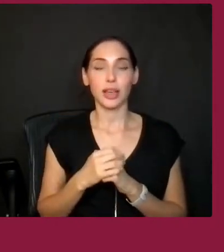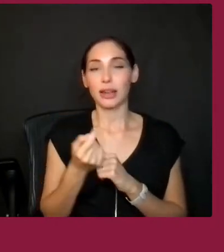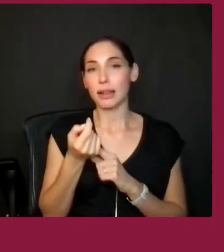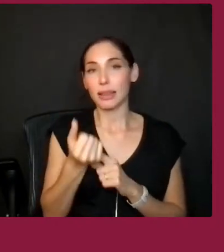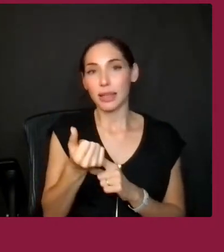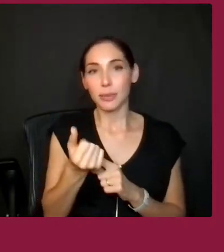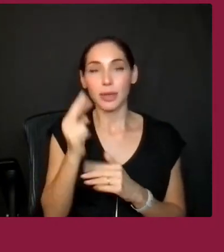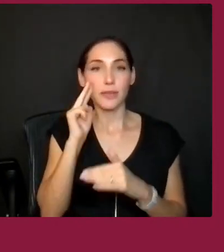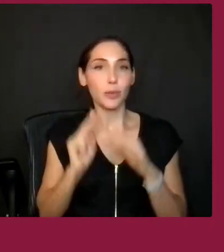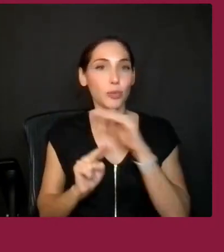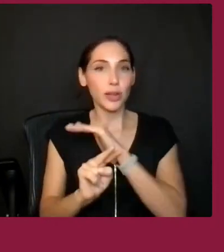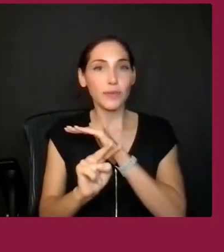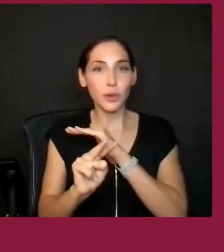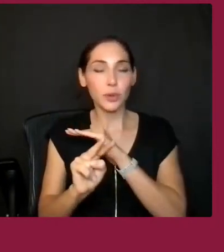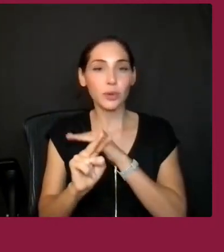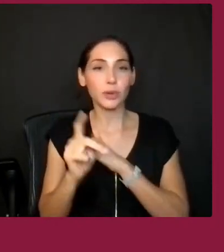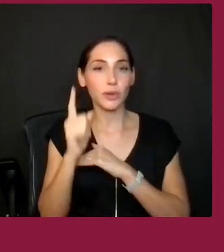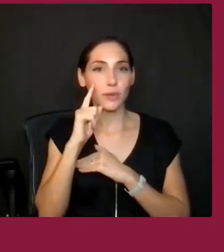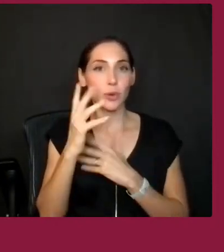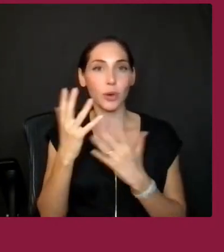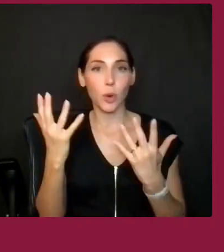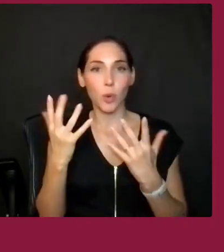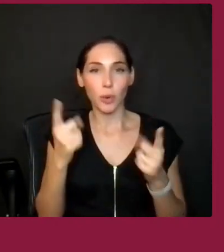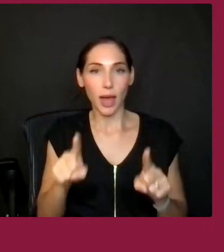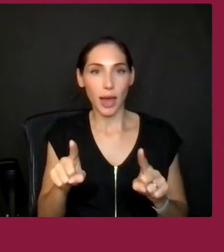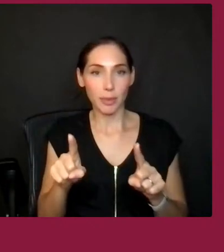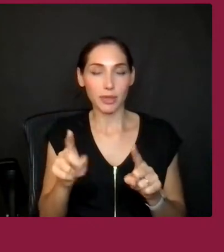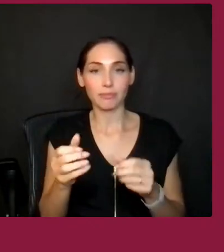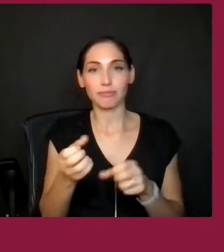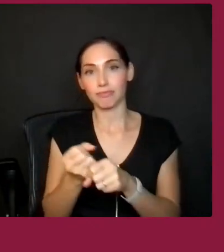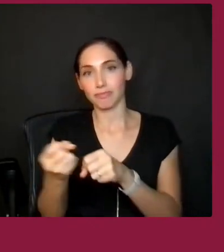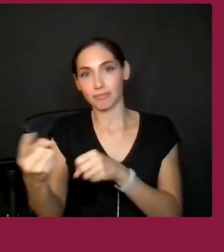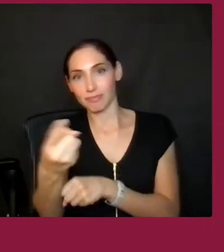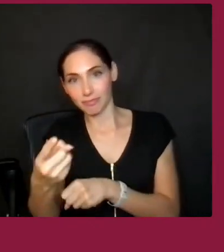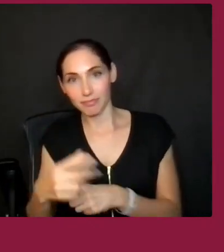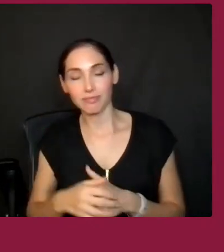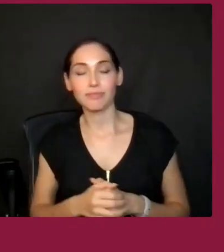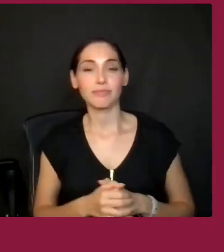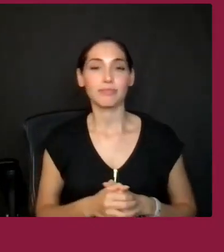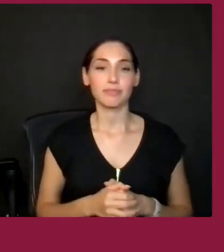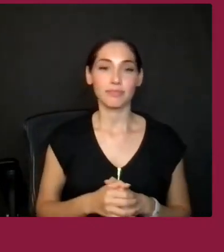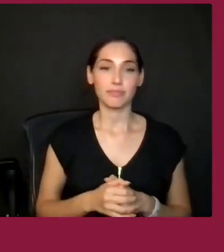of what we see, we'll see in the, uh, next year. So just real